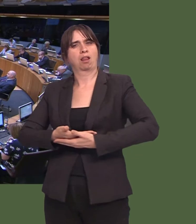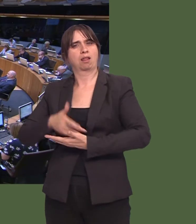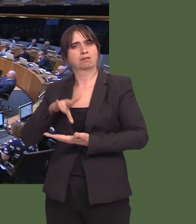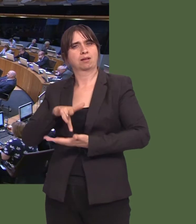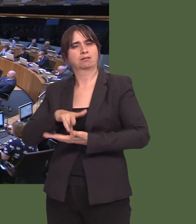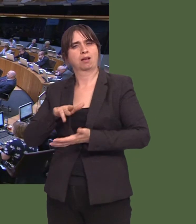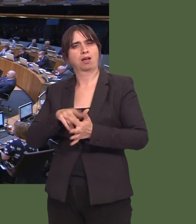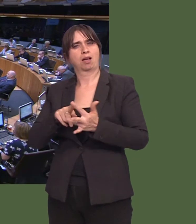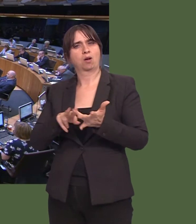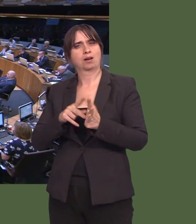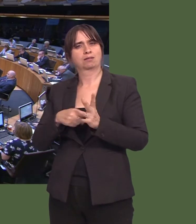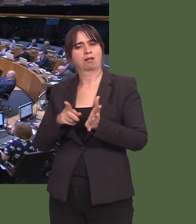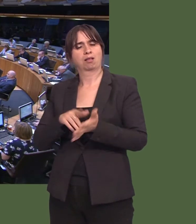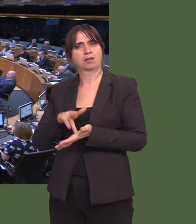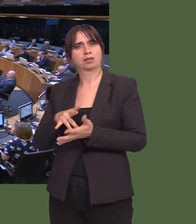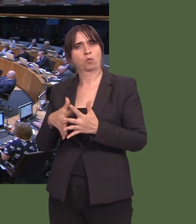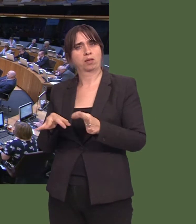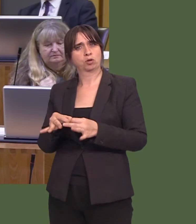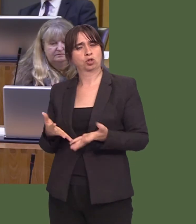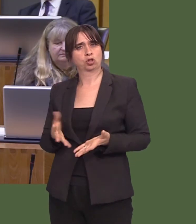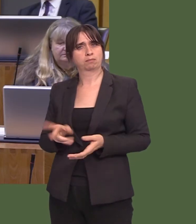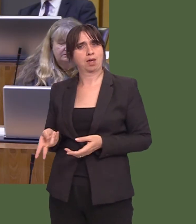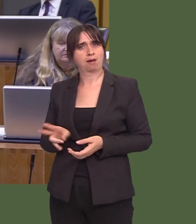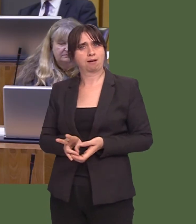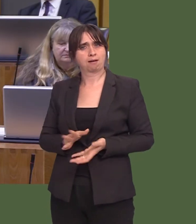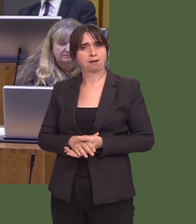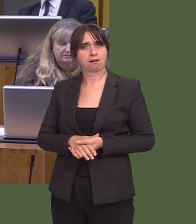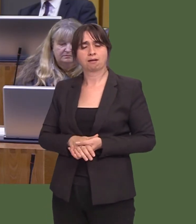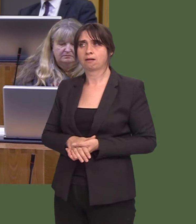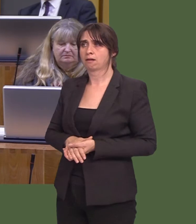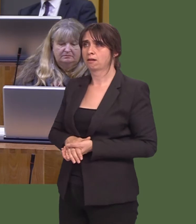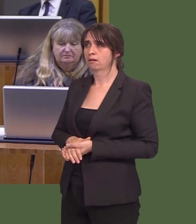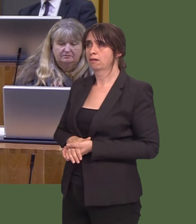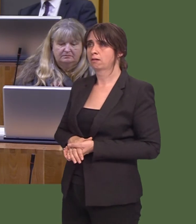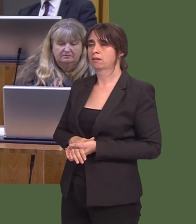are available full time in Withybush? Carwyn Jones: Well, it would be very good if that consultant could give us those data